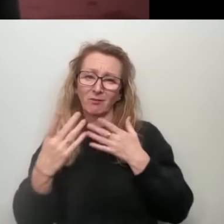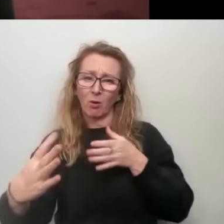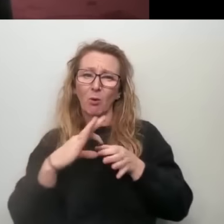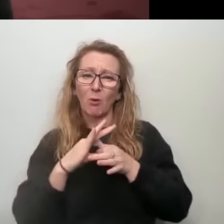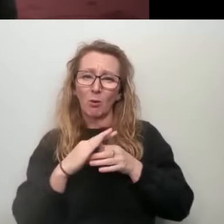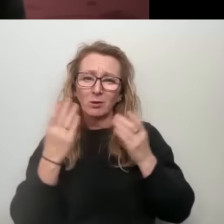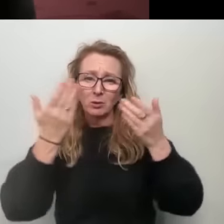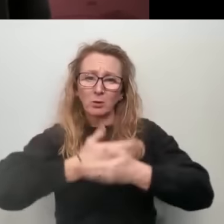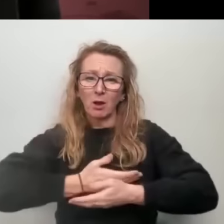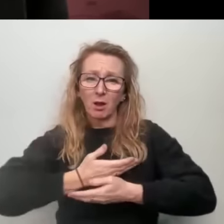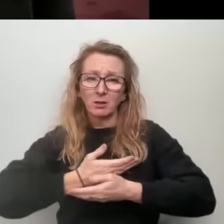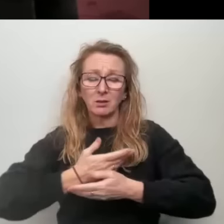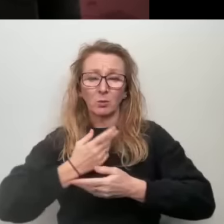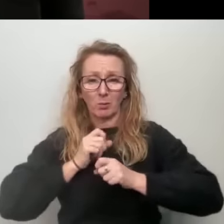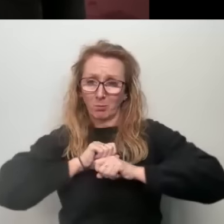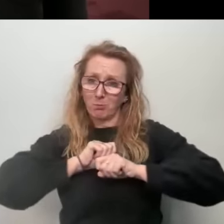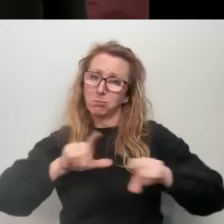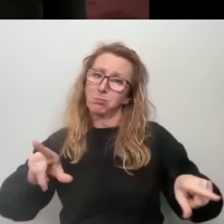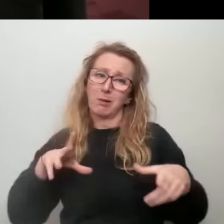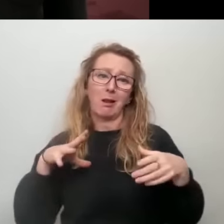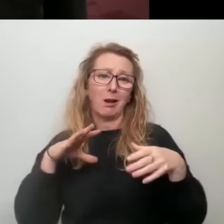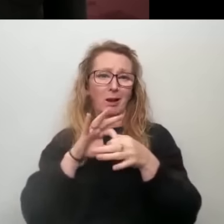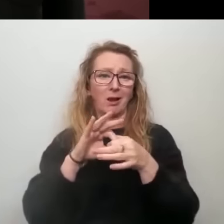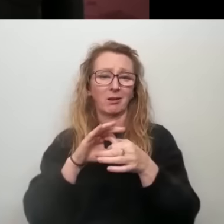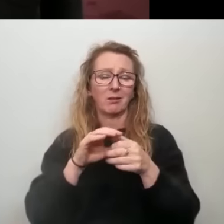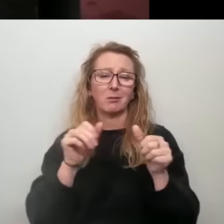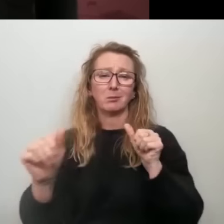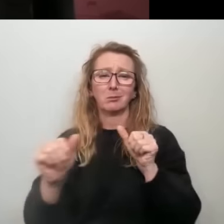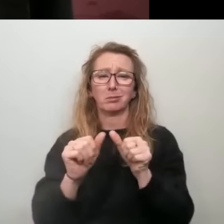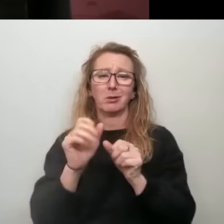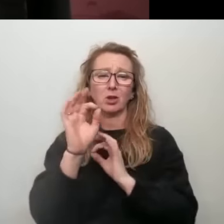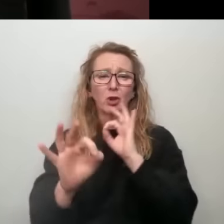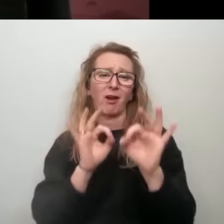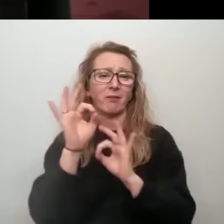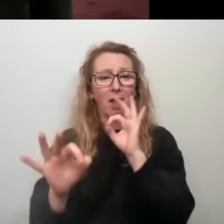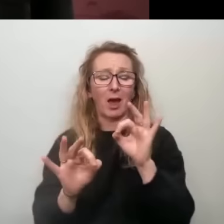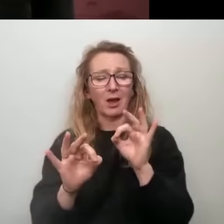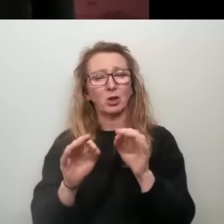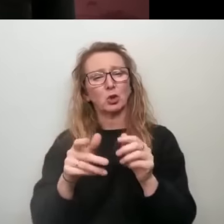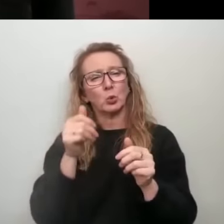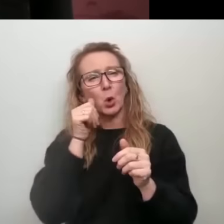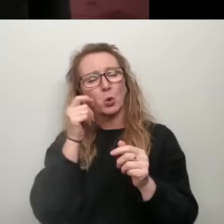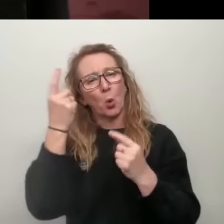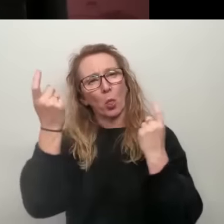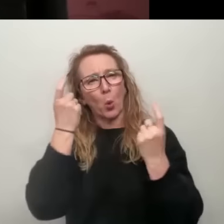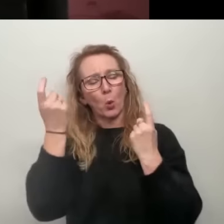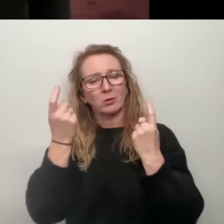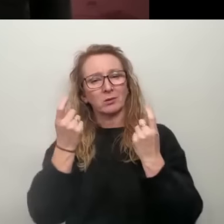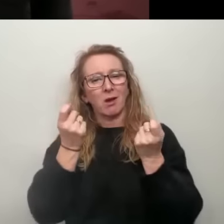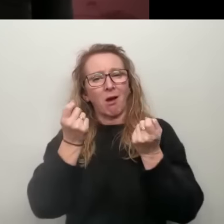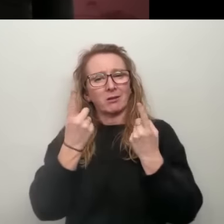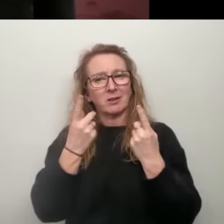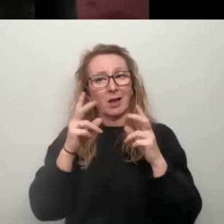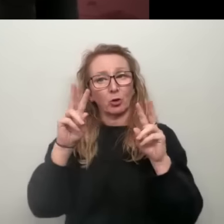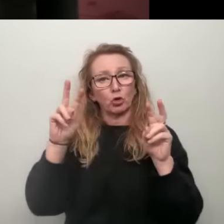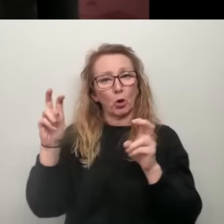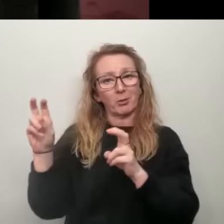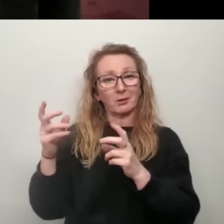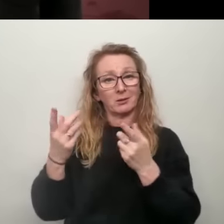We'll be sending you out a link to a short survey just to hear your thoughts and understand what topics you're interested to hear more about.